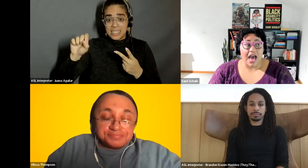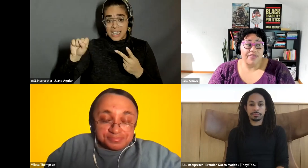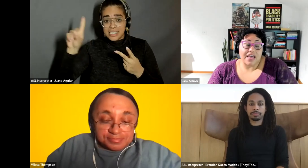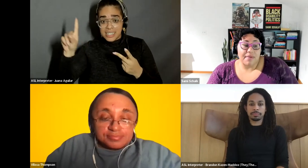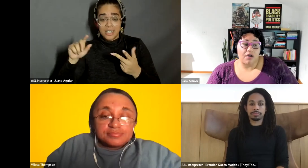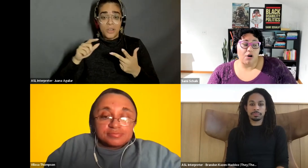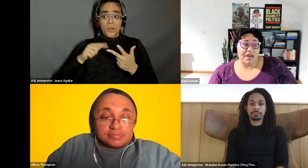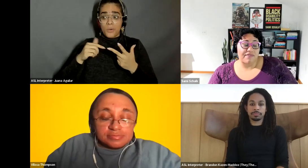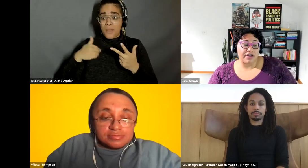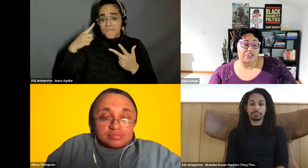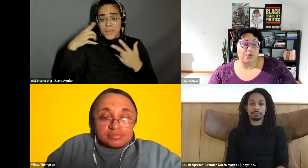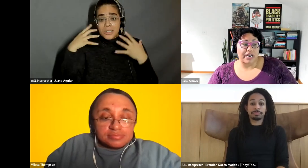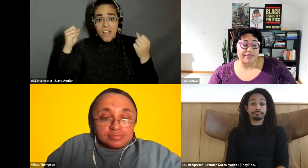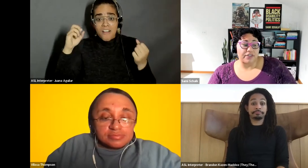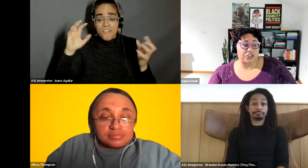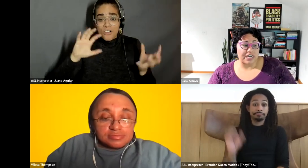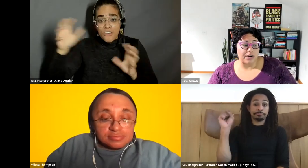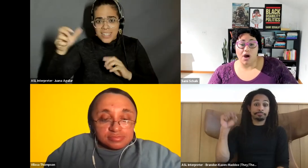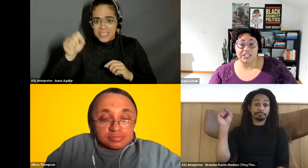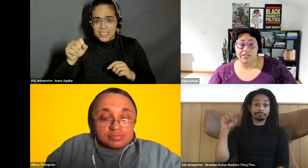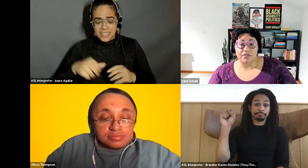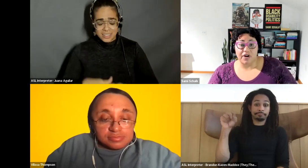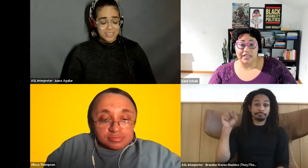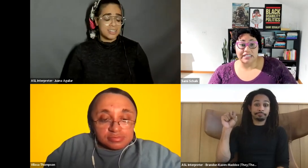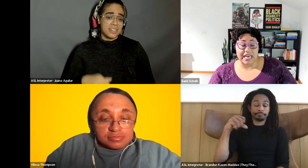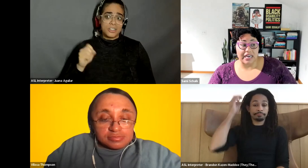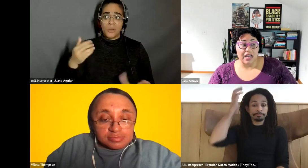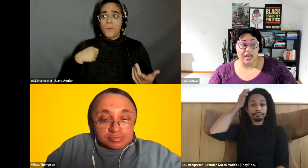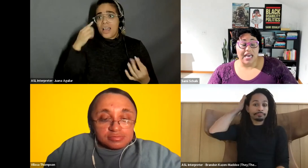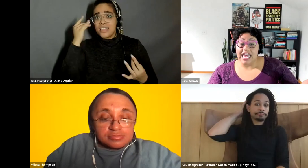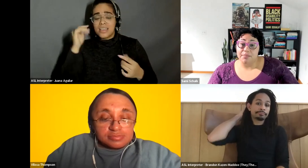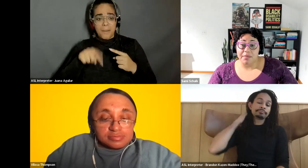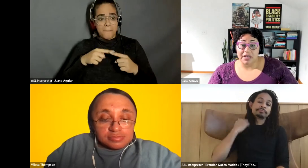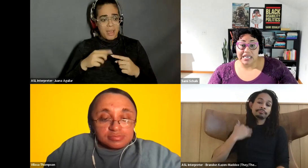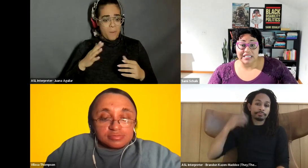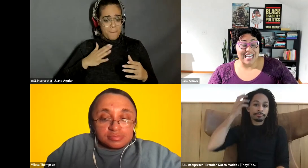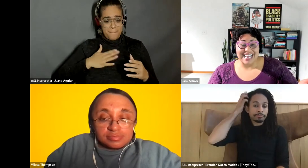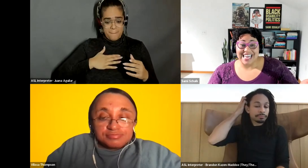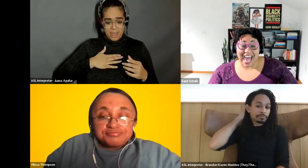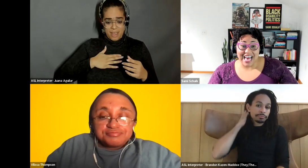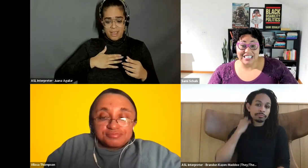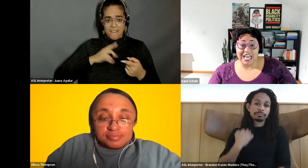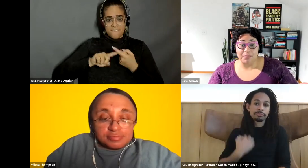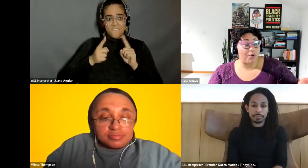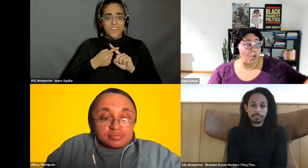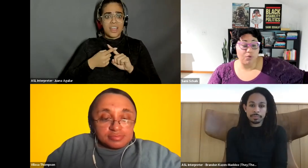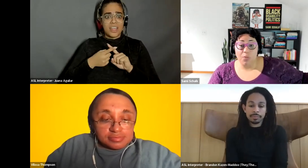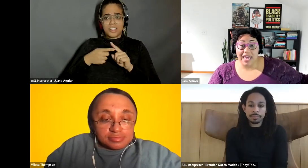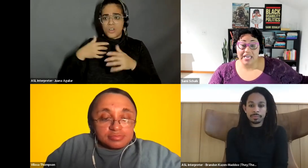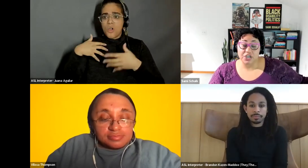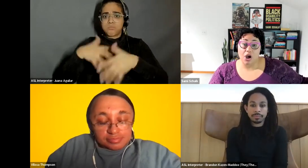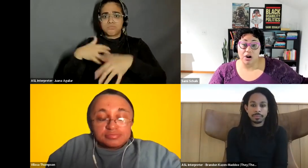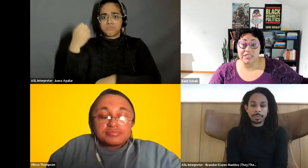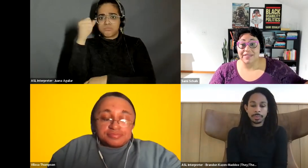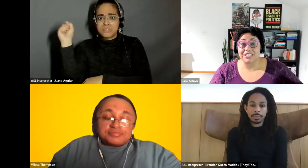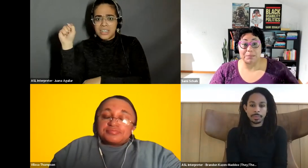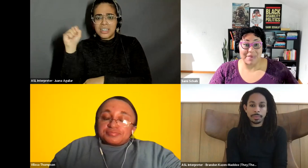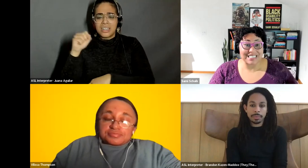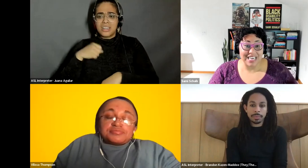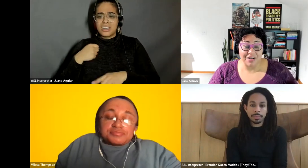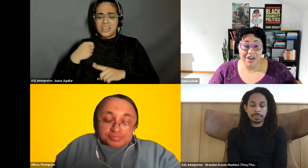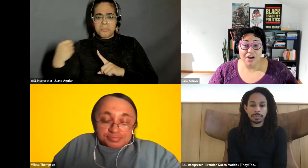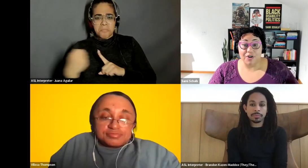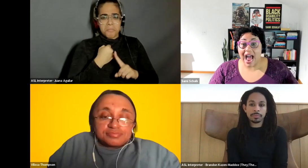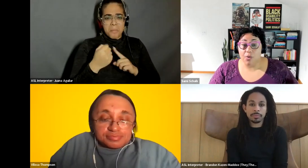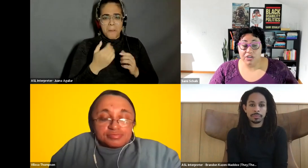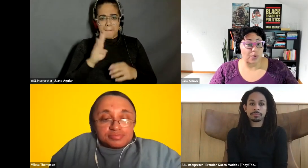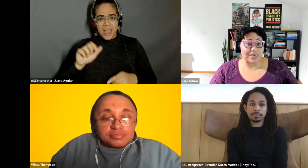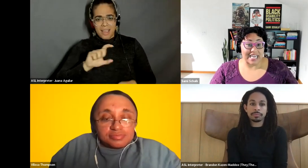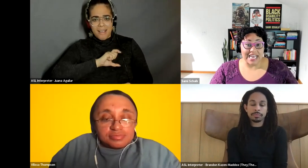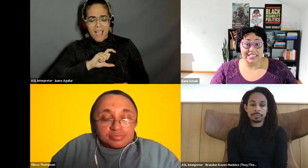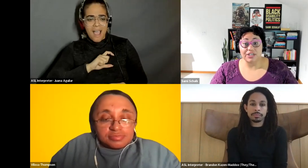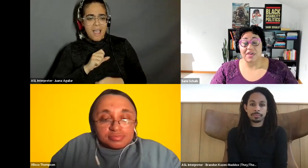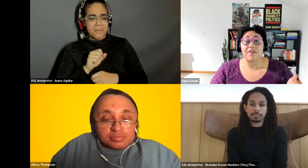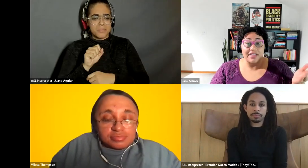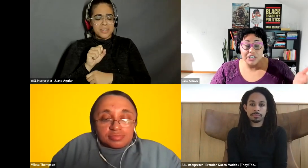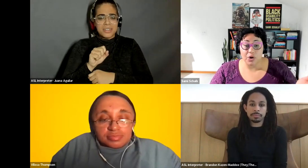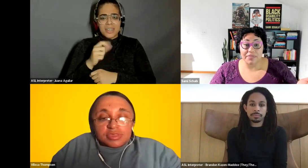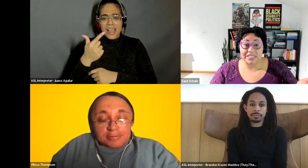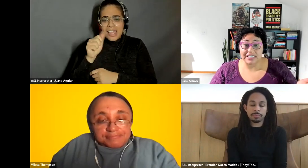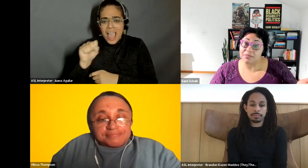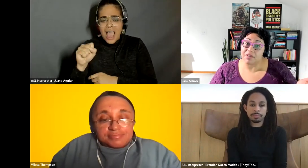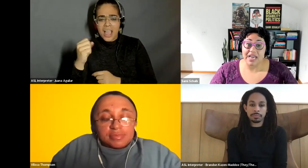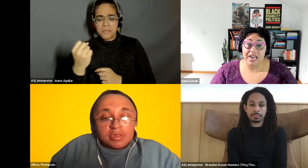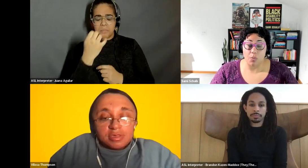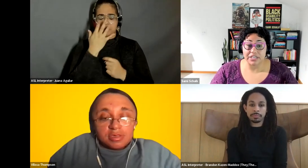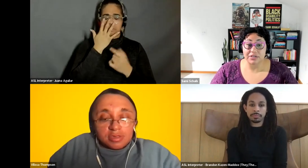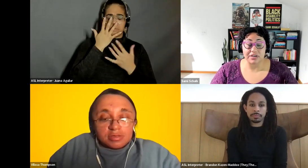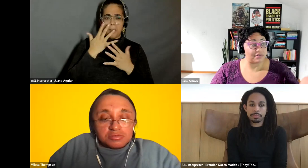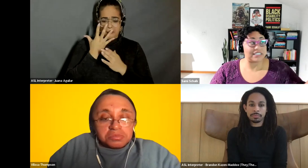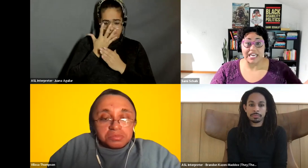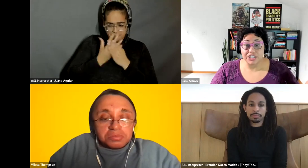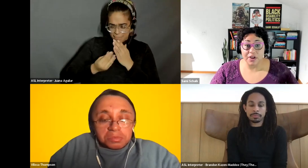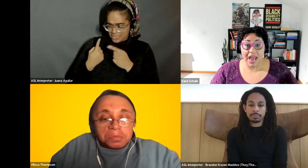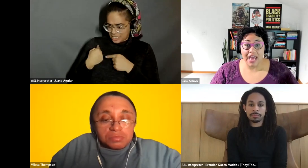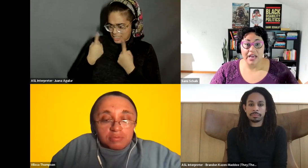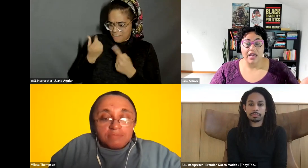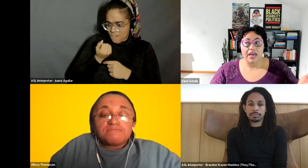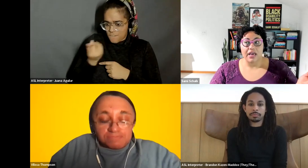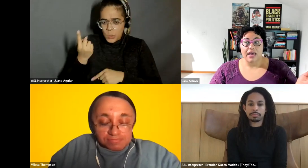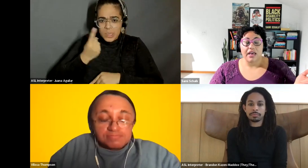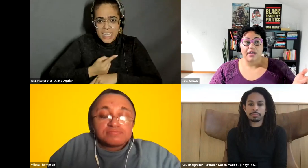Sami Schalk: I think about all my friends who were in the street watching their friends get hit by police and gas, and pulled away into cars, and then just missing for hours or days, until they finally show up in the system to find out which station they're at.